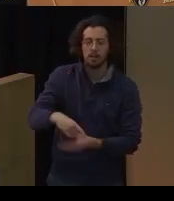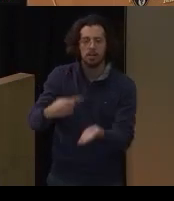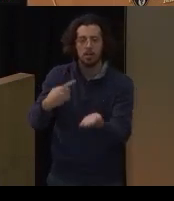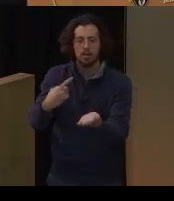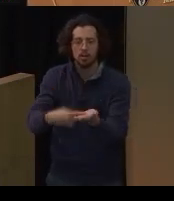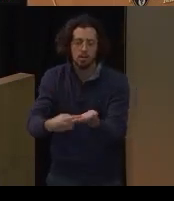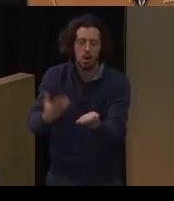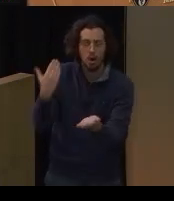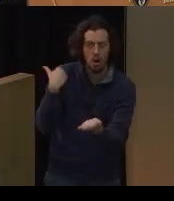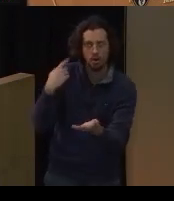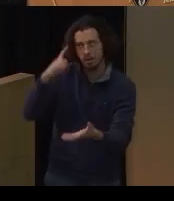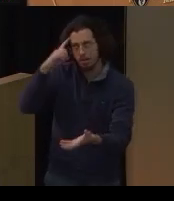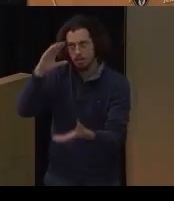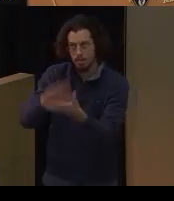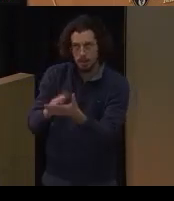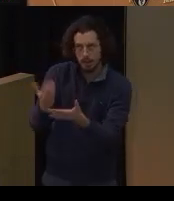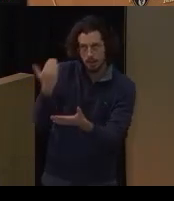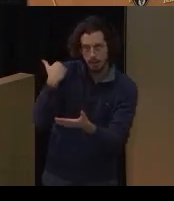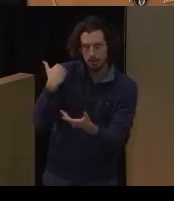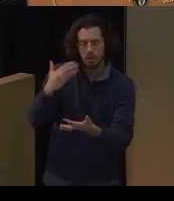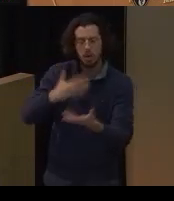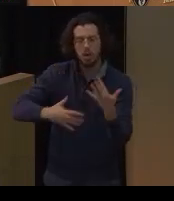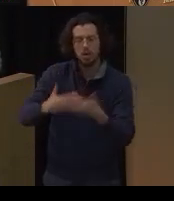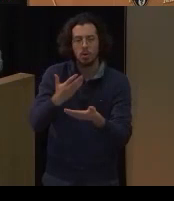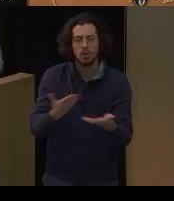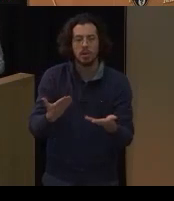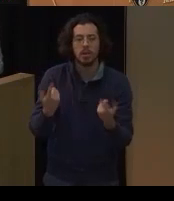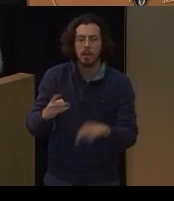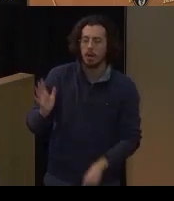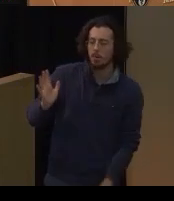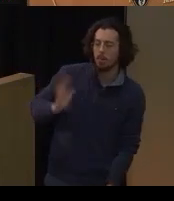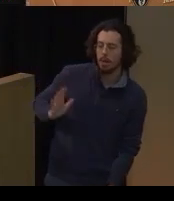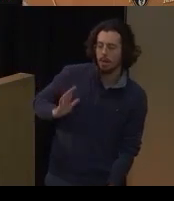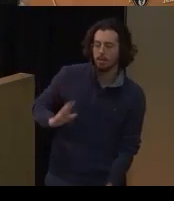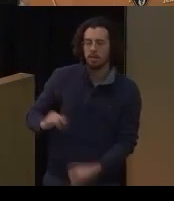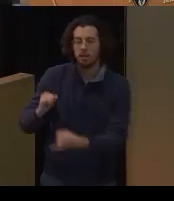things like that kind of social things that people did in one's past and the last component loaded